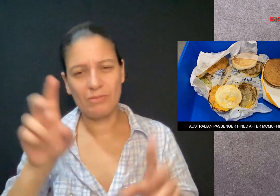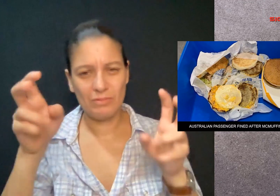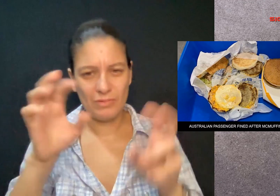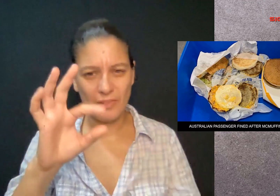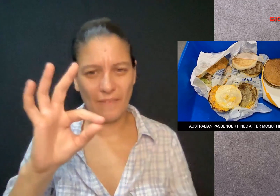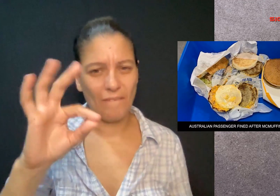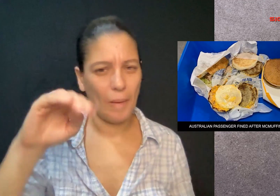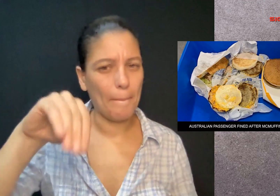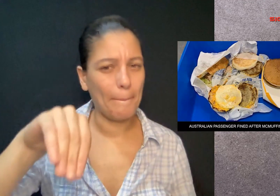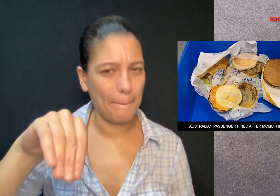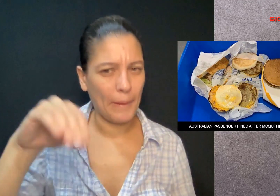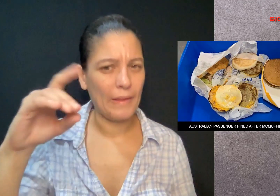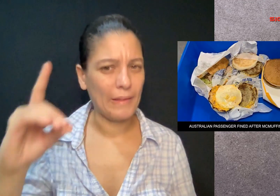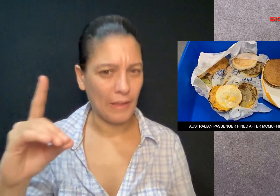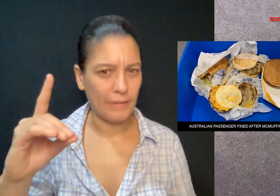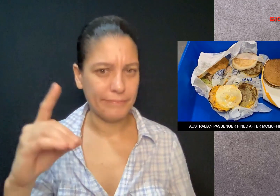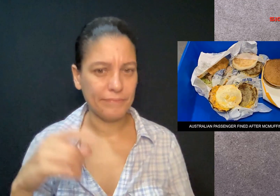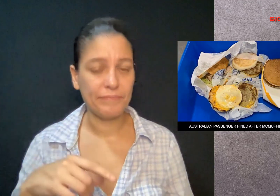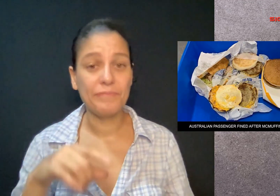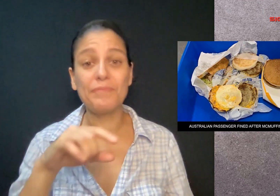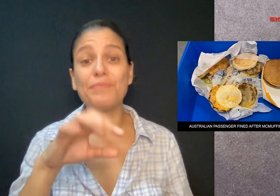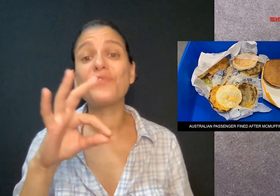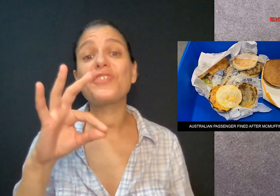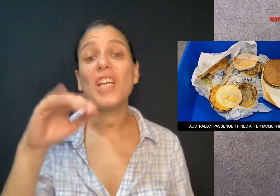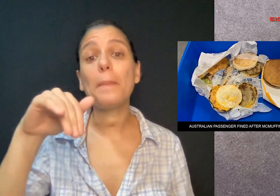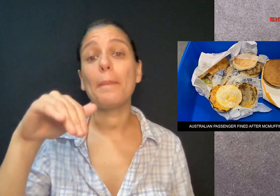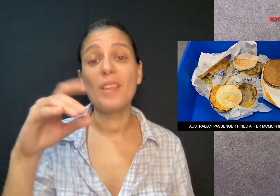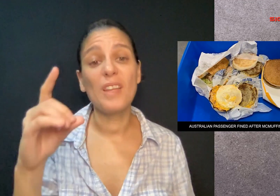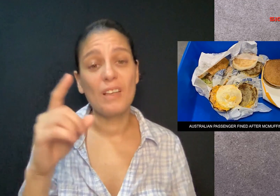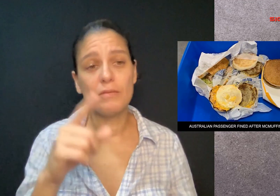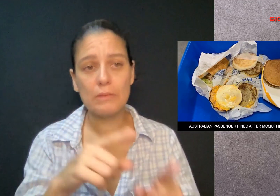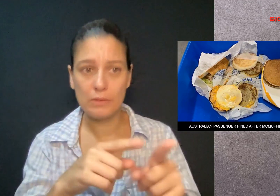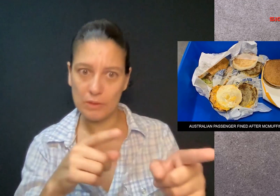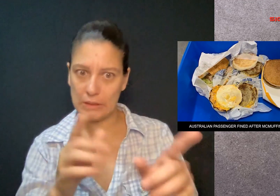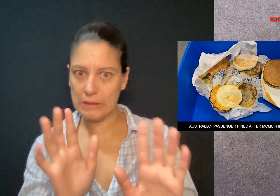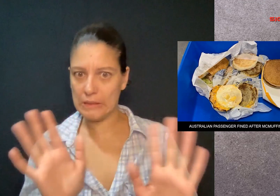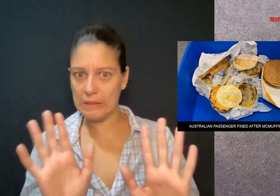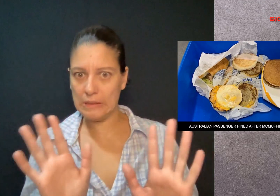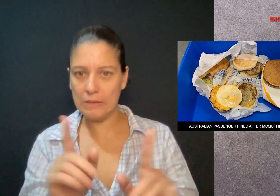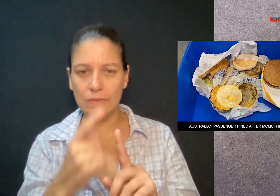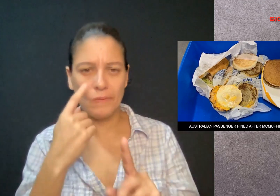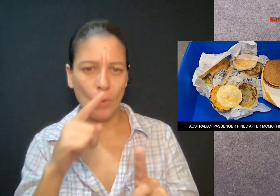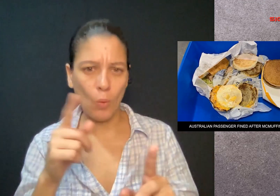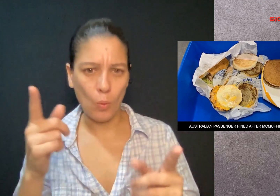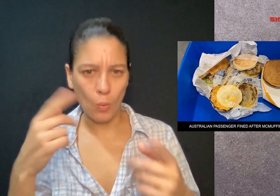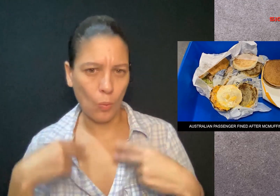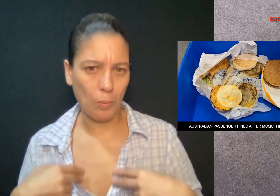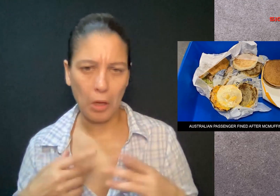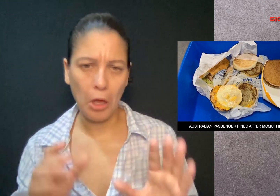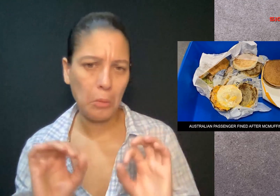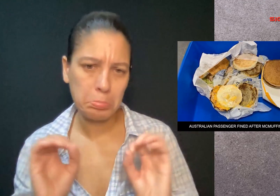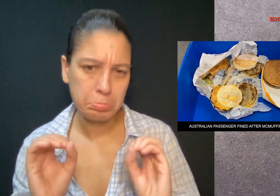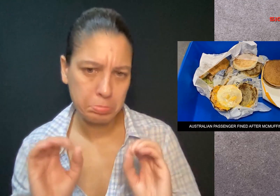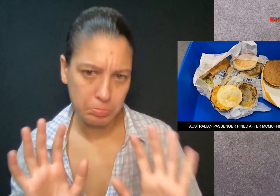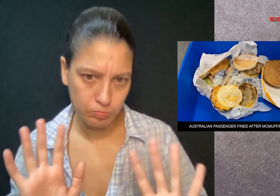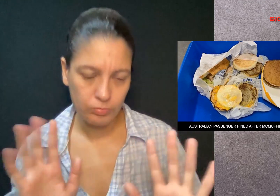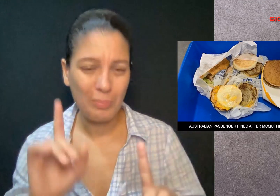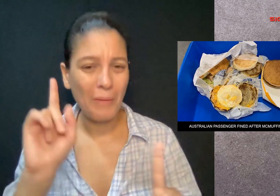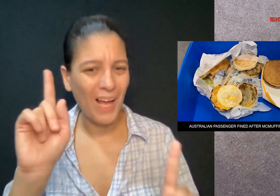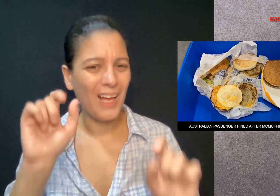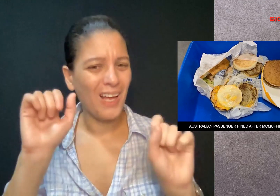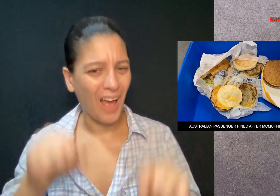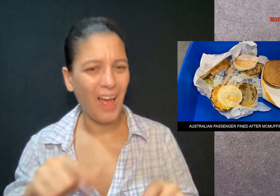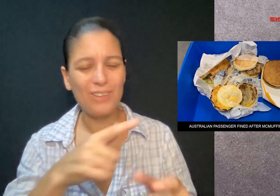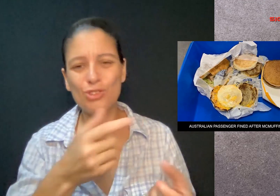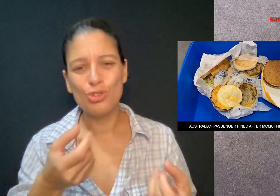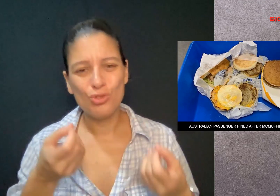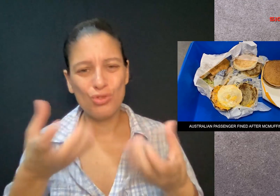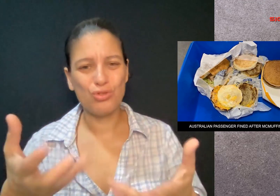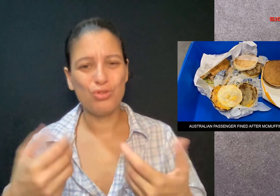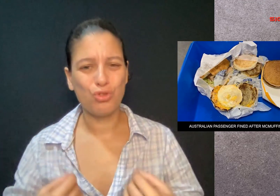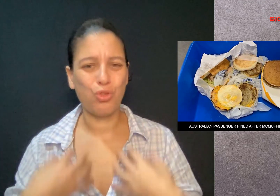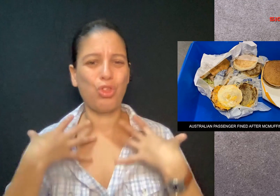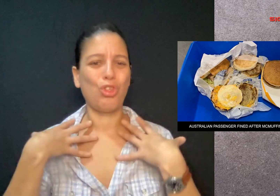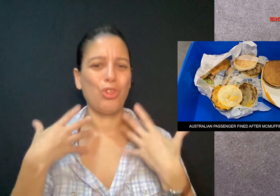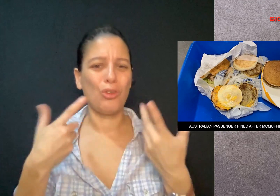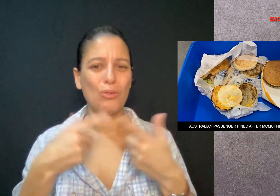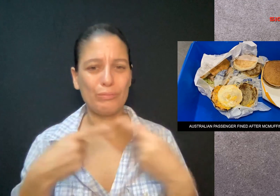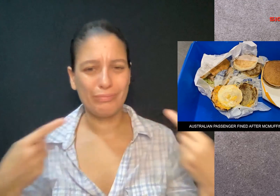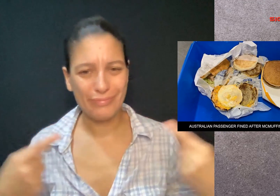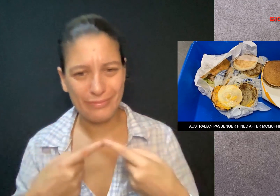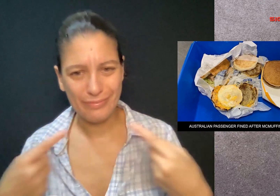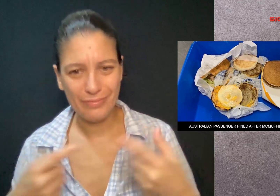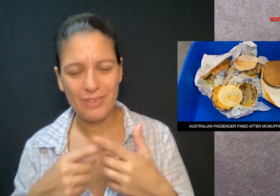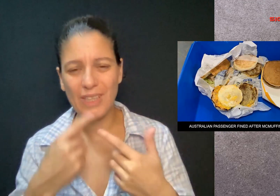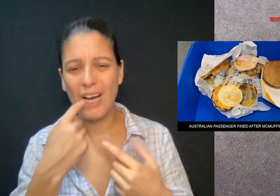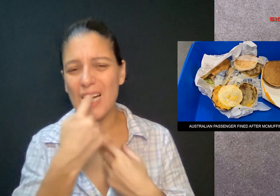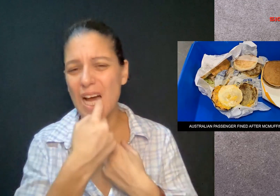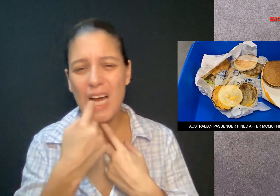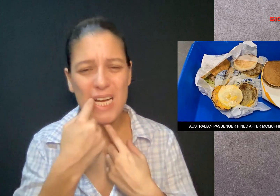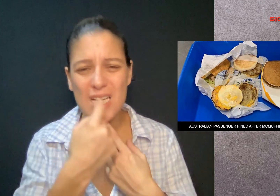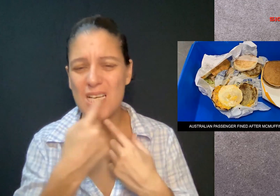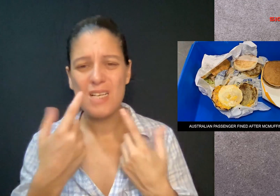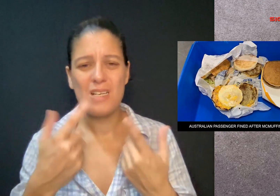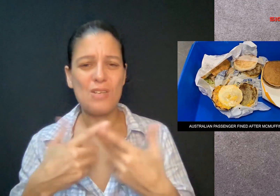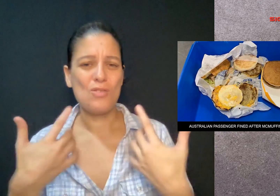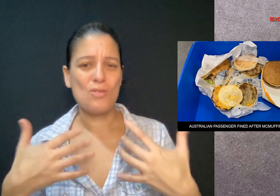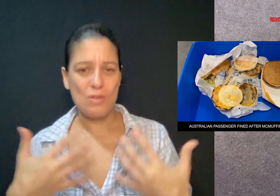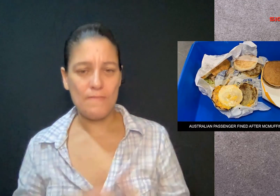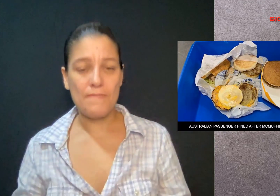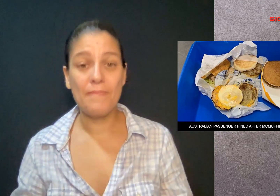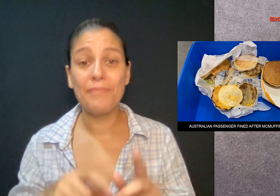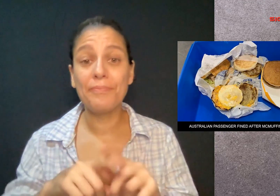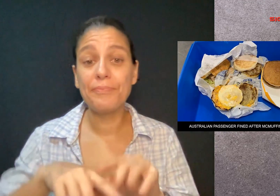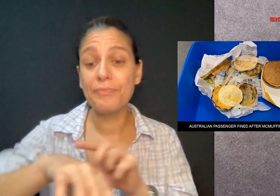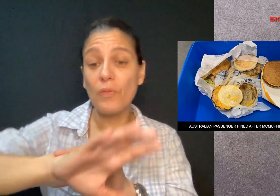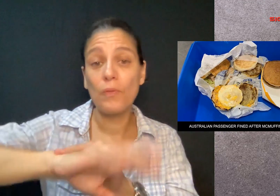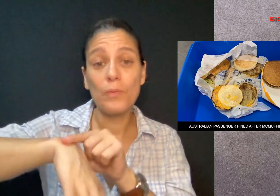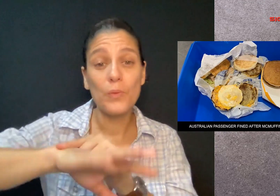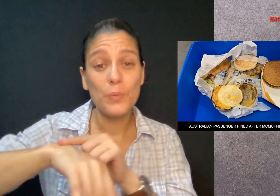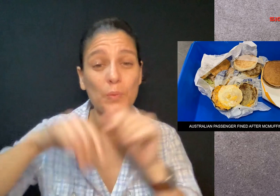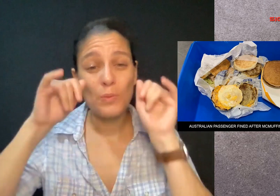FMD FMD is not harmful for humans but it causes painful blisters and sores in the mouths and